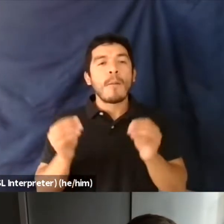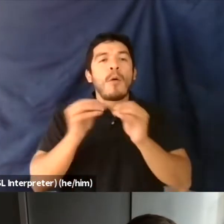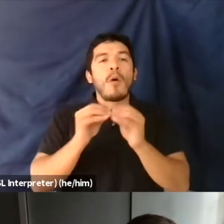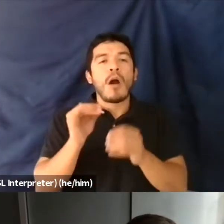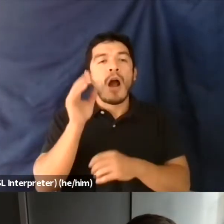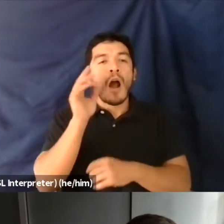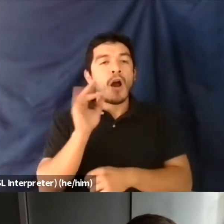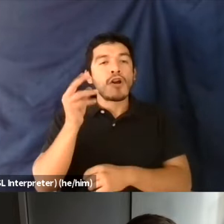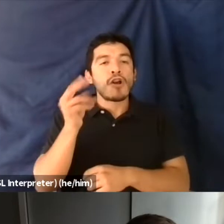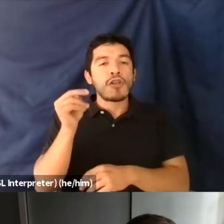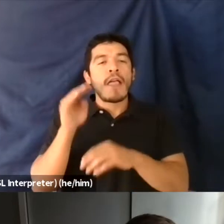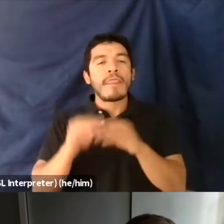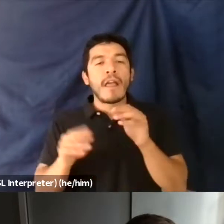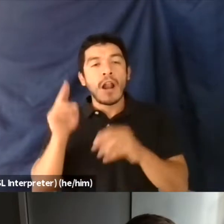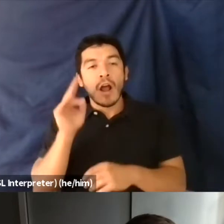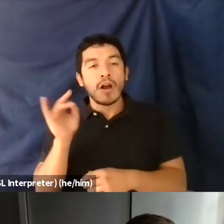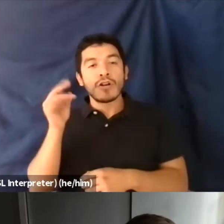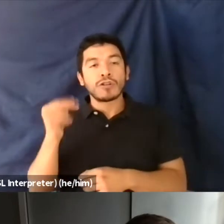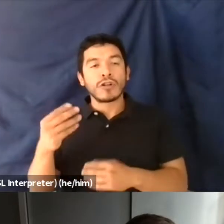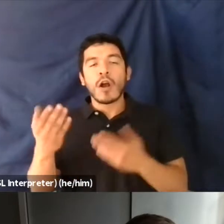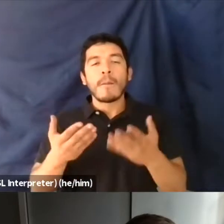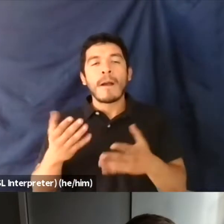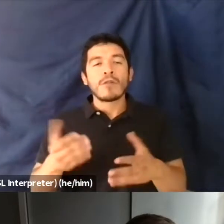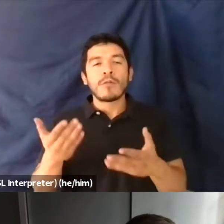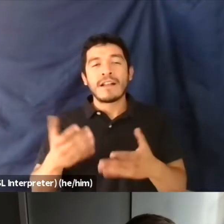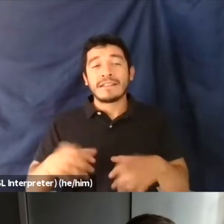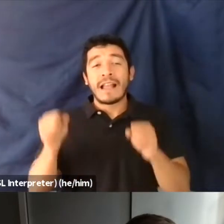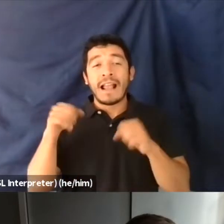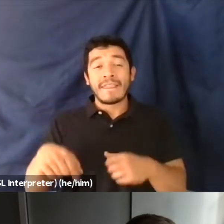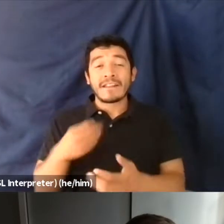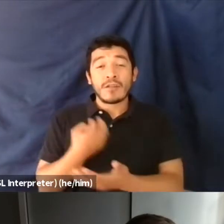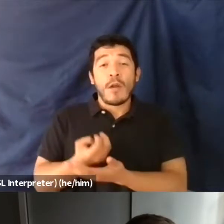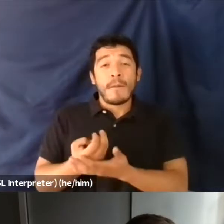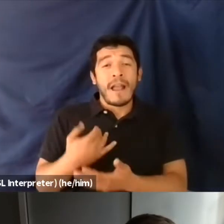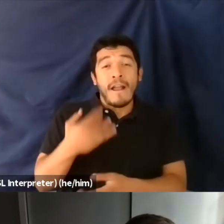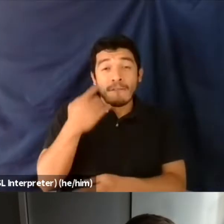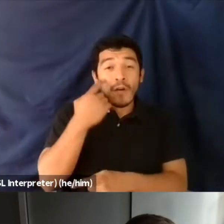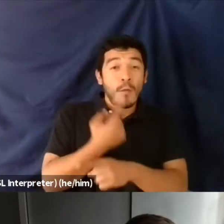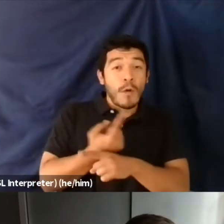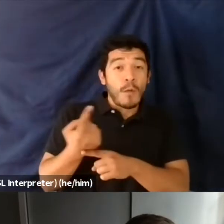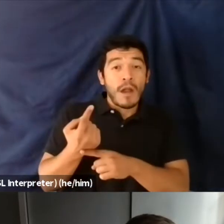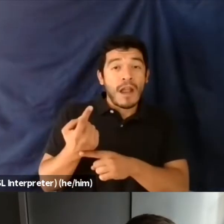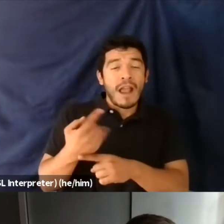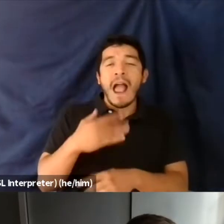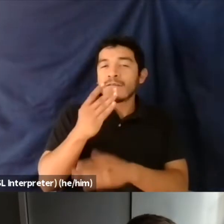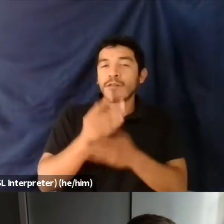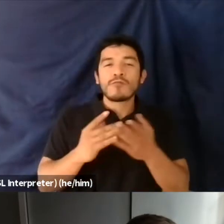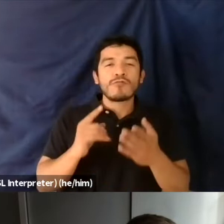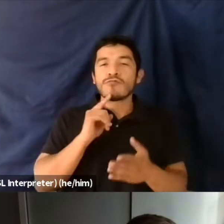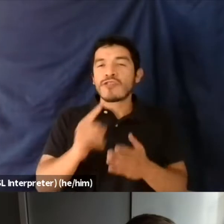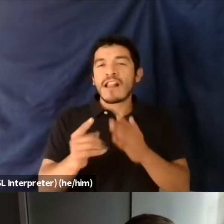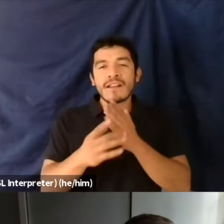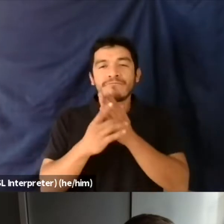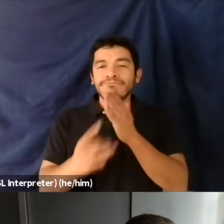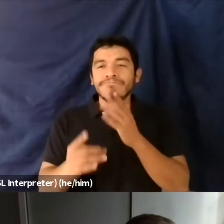And so we might as well just take this equipment that I have for a week, and have some really talented folks and really good people who aren't afraid